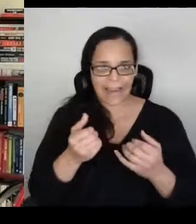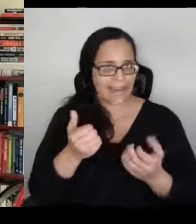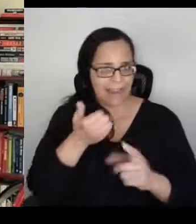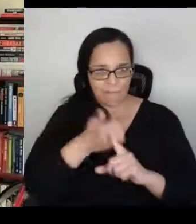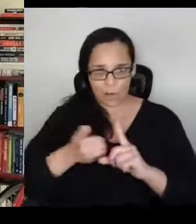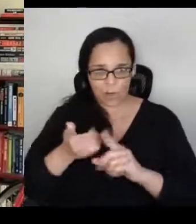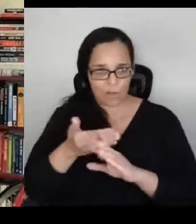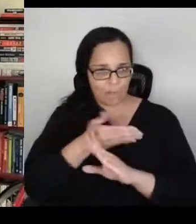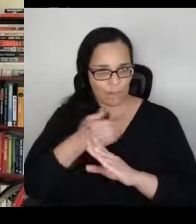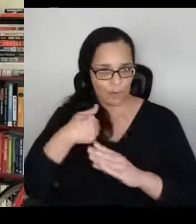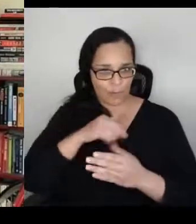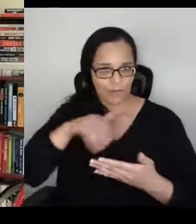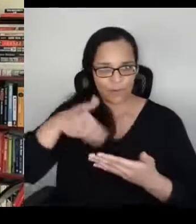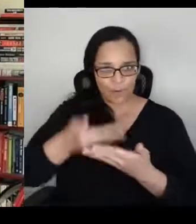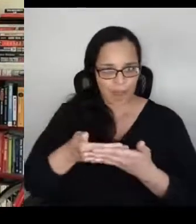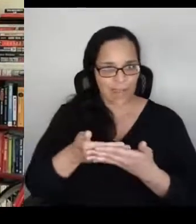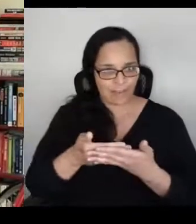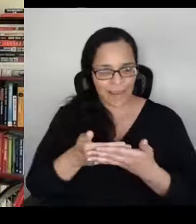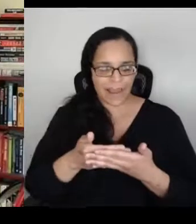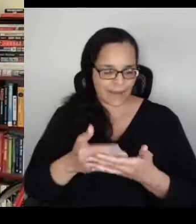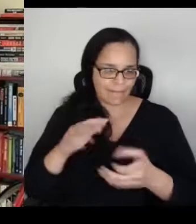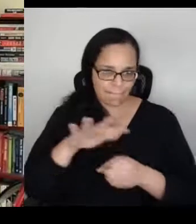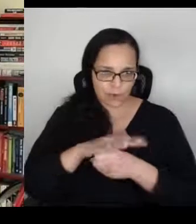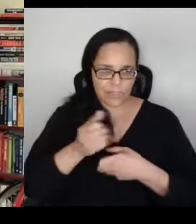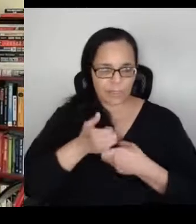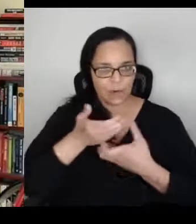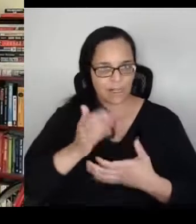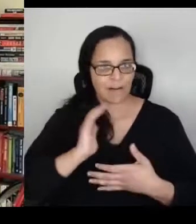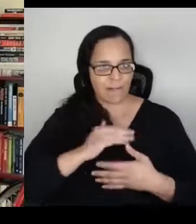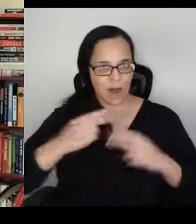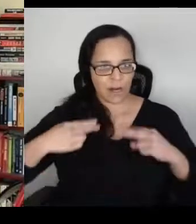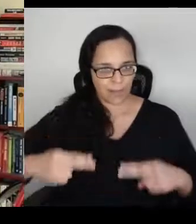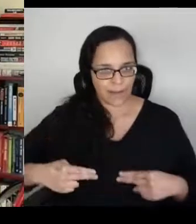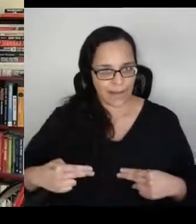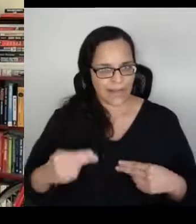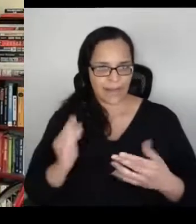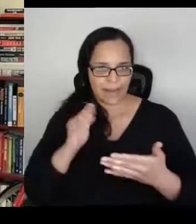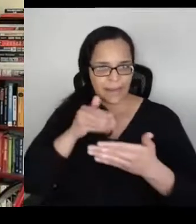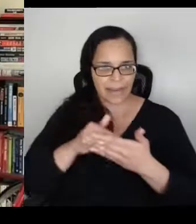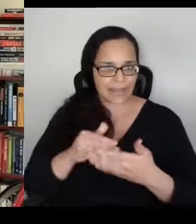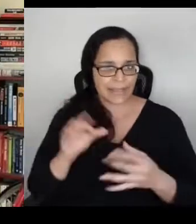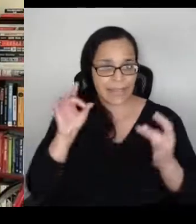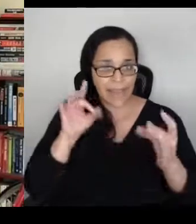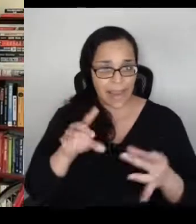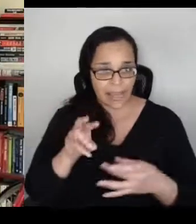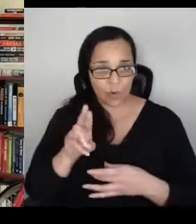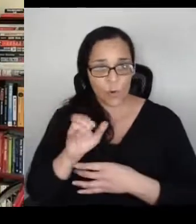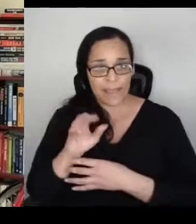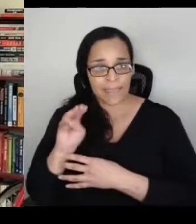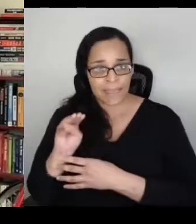of our humanity against forces of hate, racism, fascism and greed.